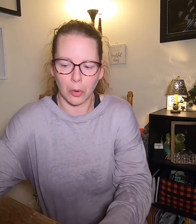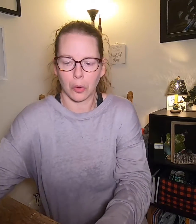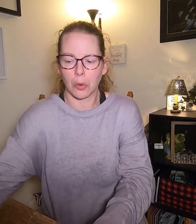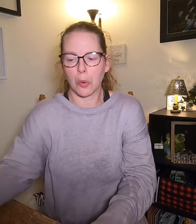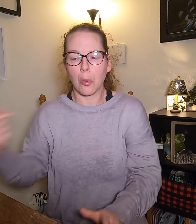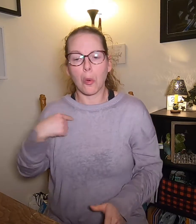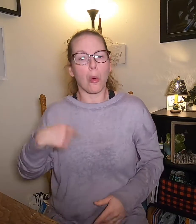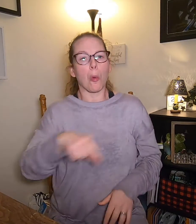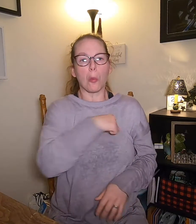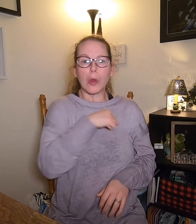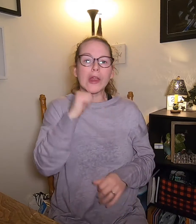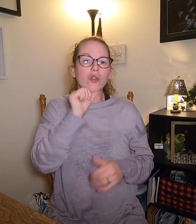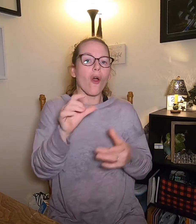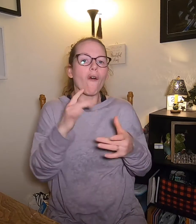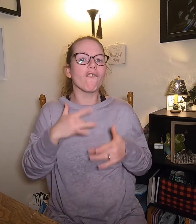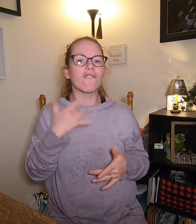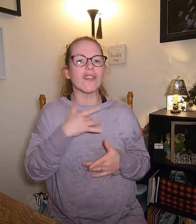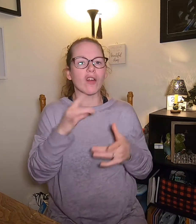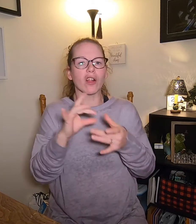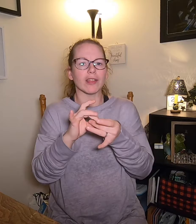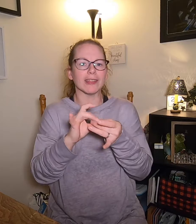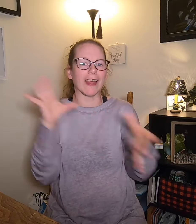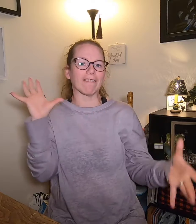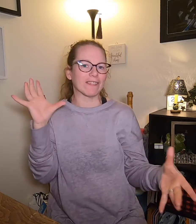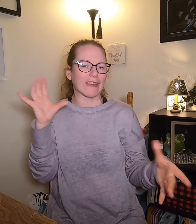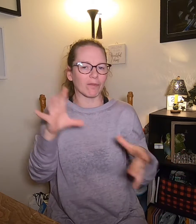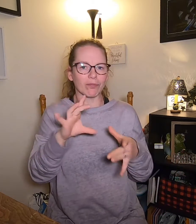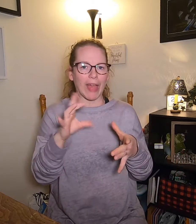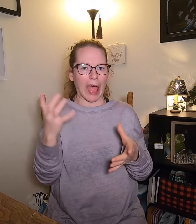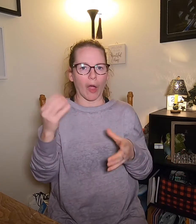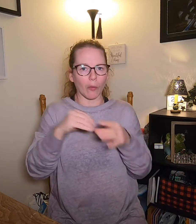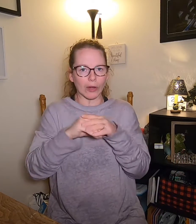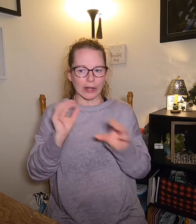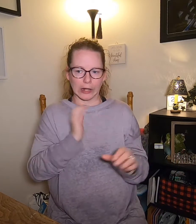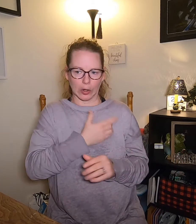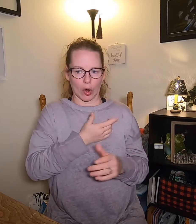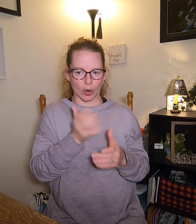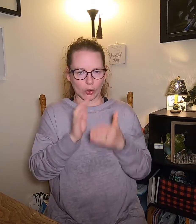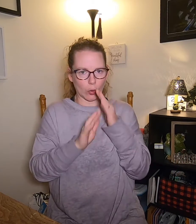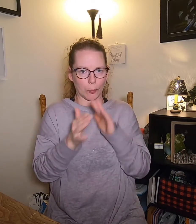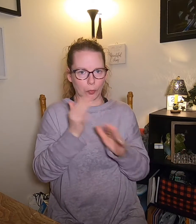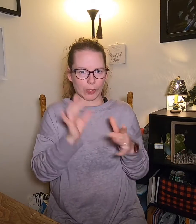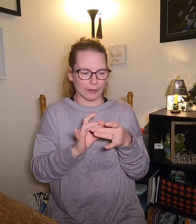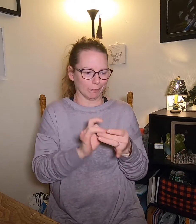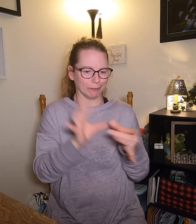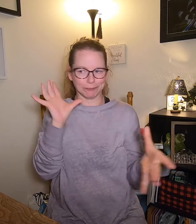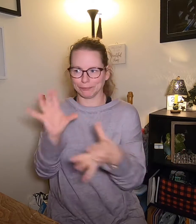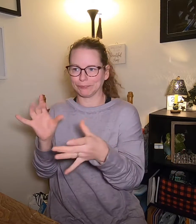We don't feel left out in our Deaf community like we do in